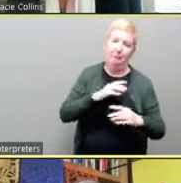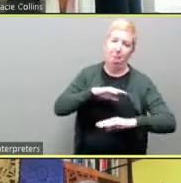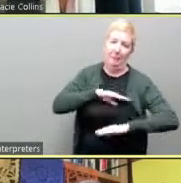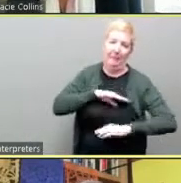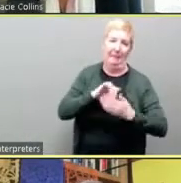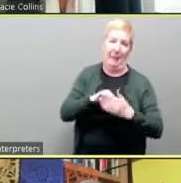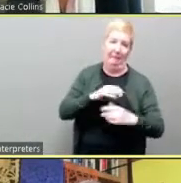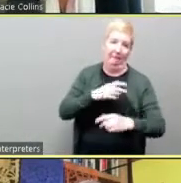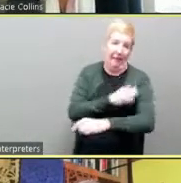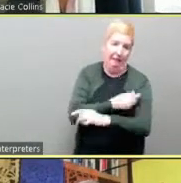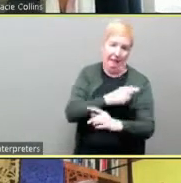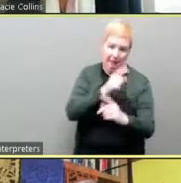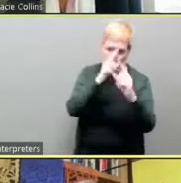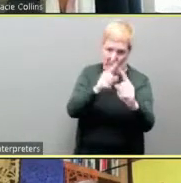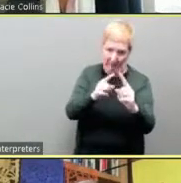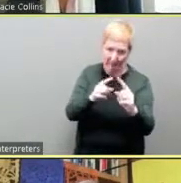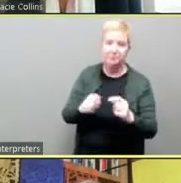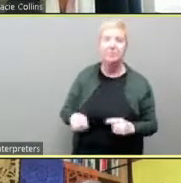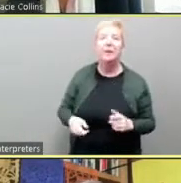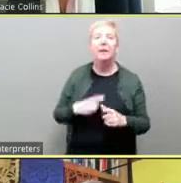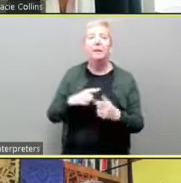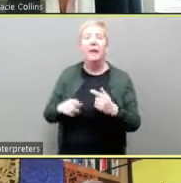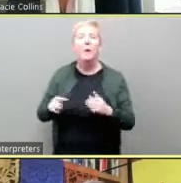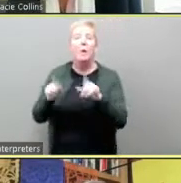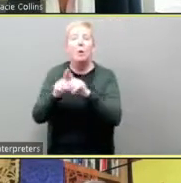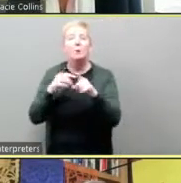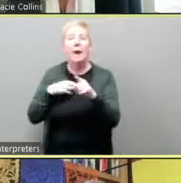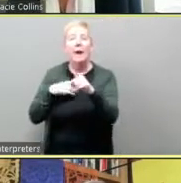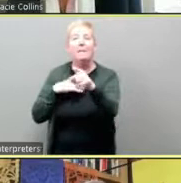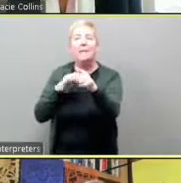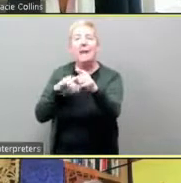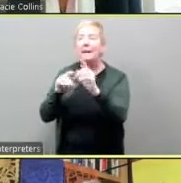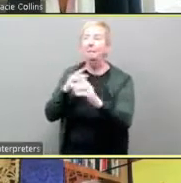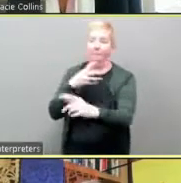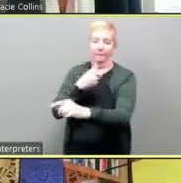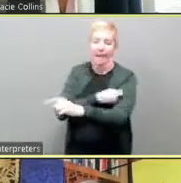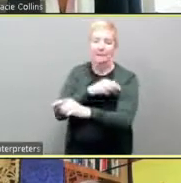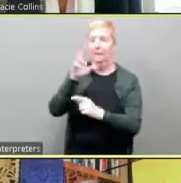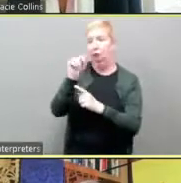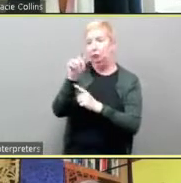column, vaccination rate targeted at or above 40, you can see that all those